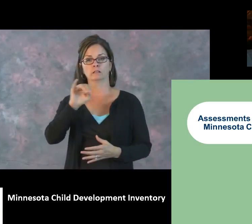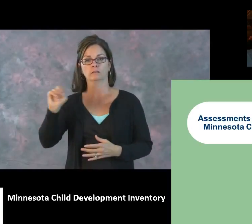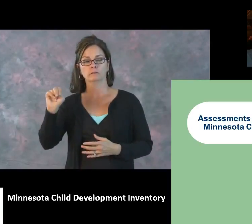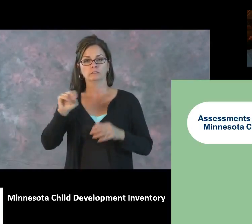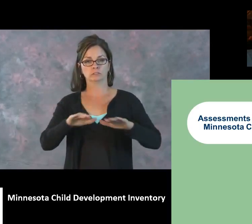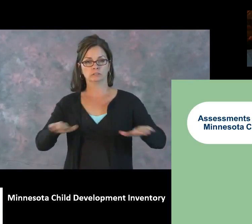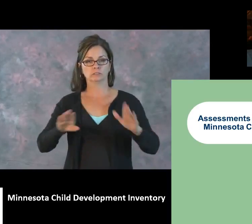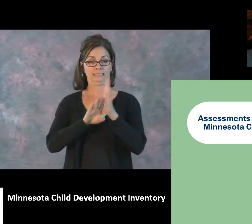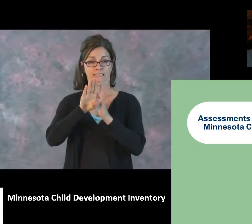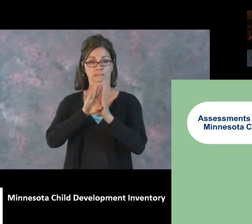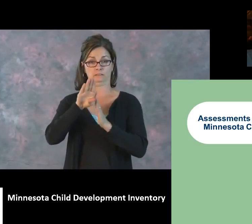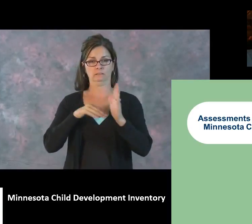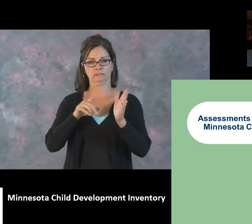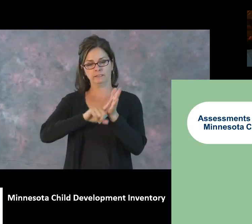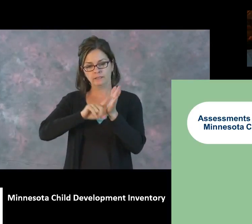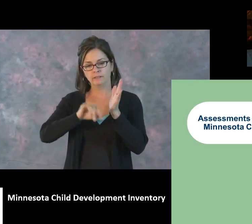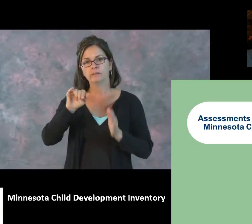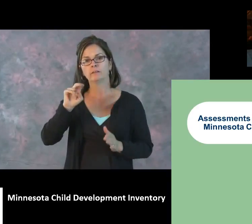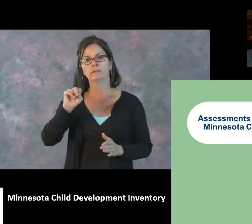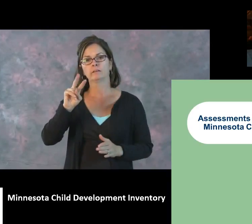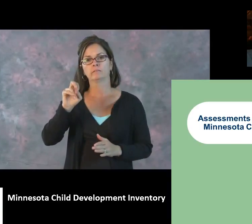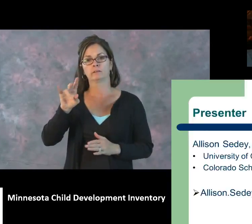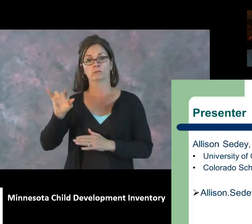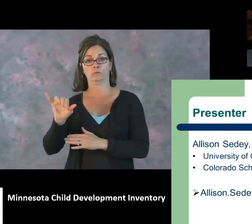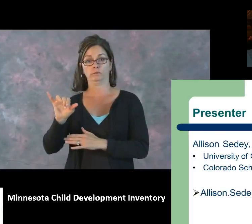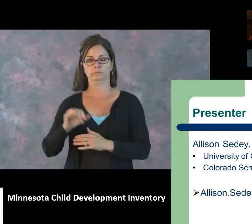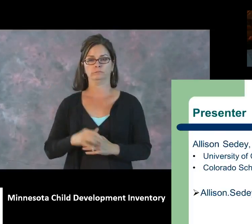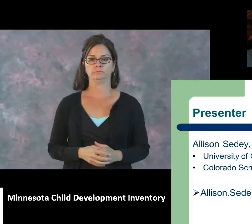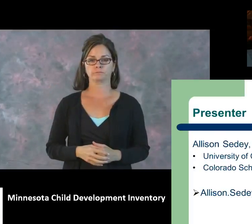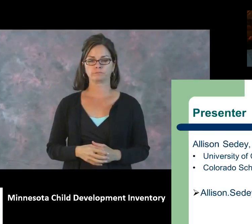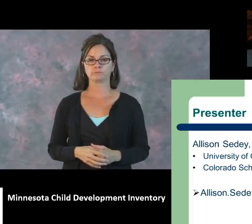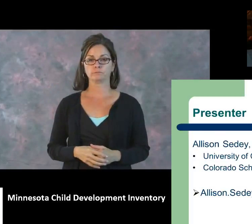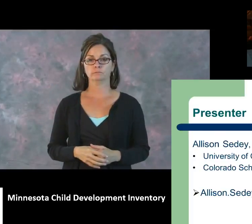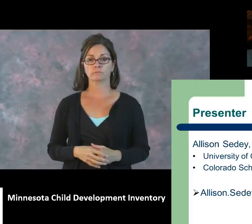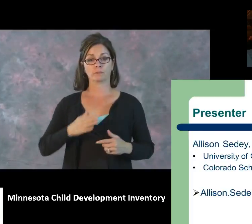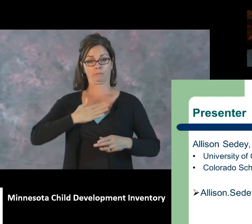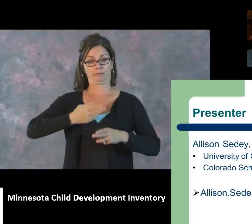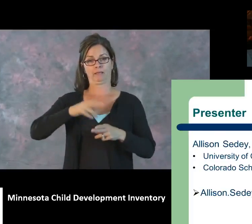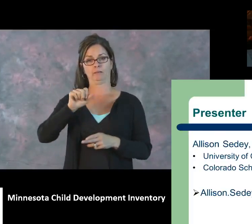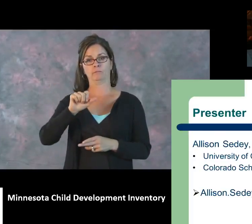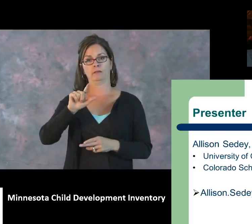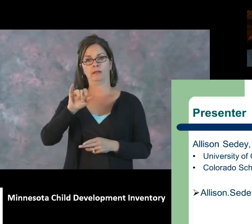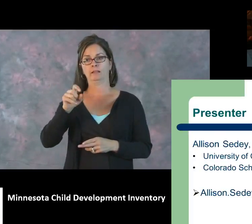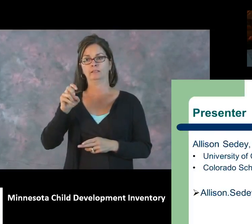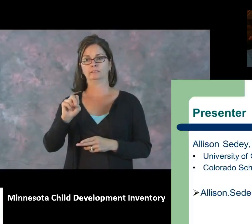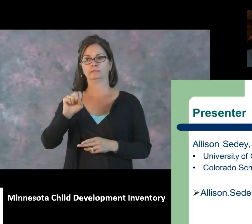Development Inventory. I'm Allison Sedey, and if you have any questions